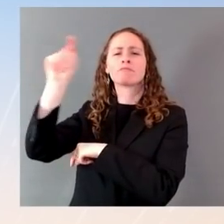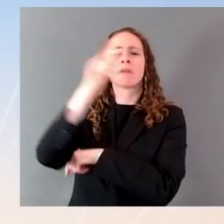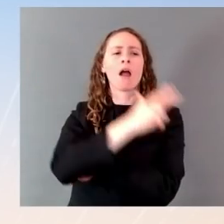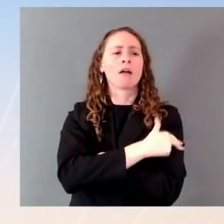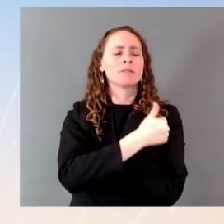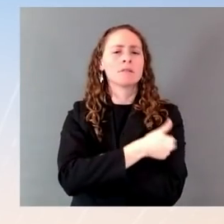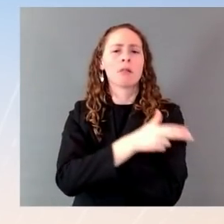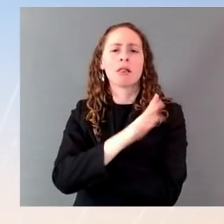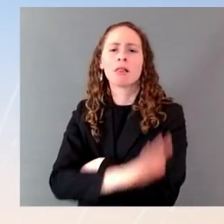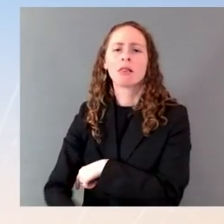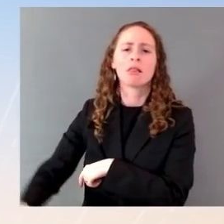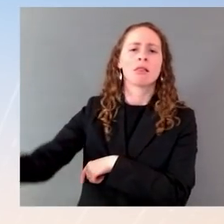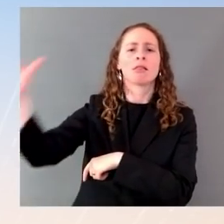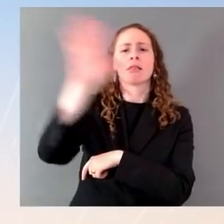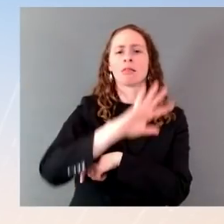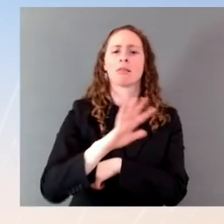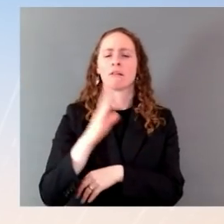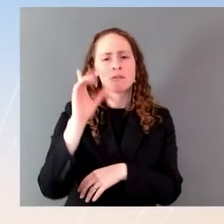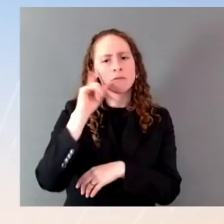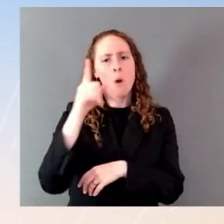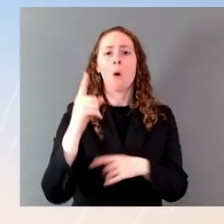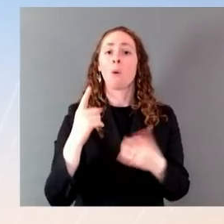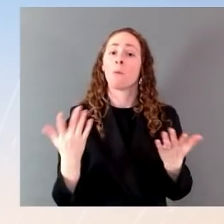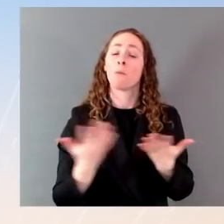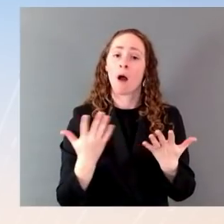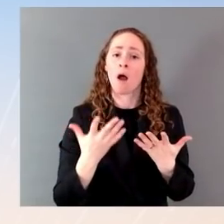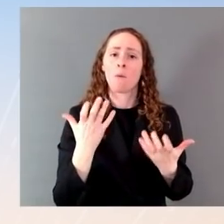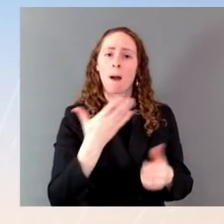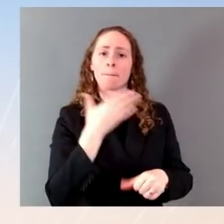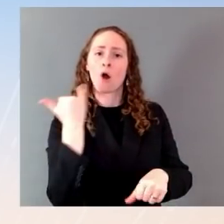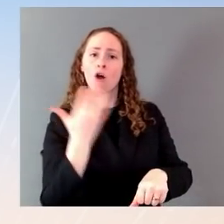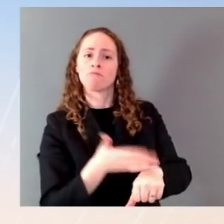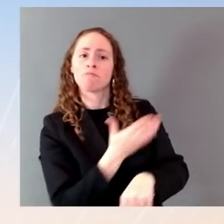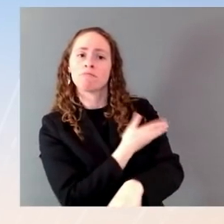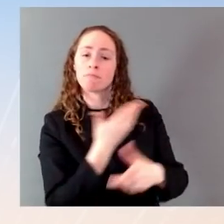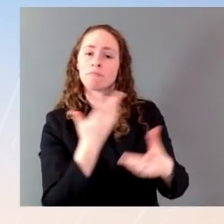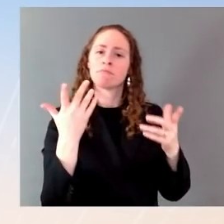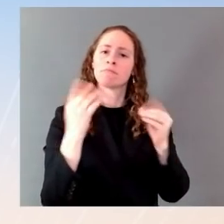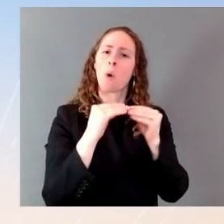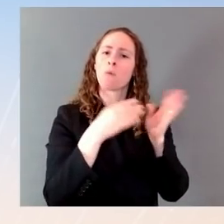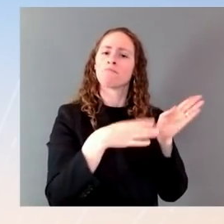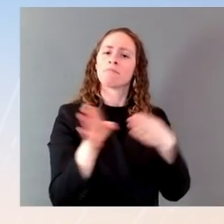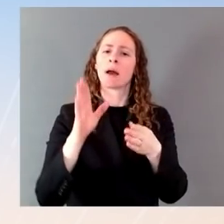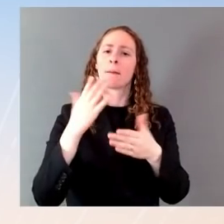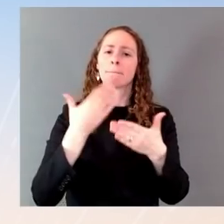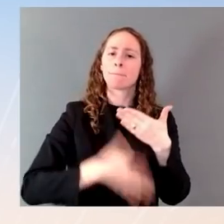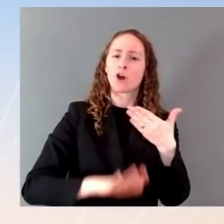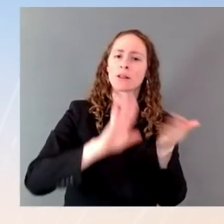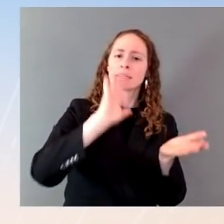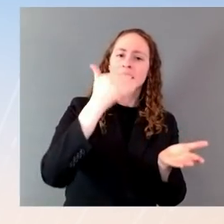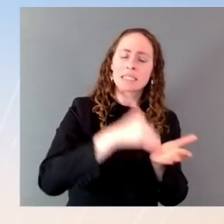Aamer, why don't you kick us off? The Press: Thanks. Does the White House have any reaction to a federal judge in Georgia's decision to block the administration